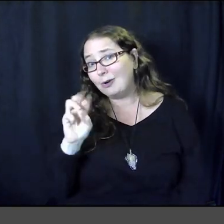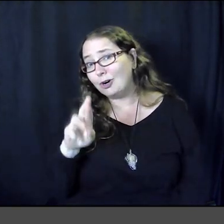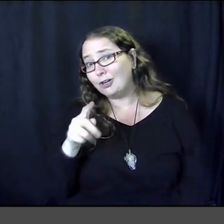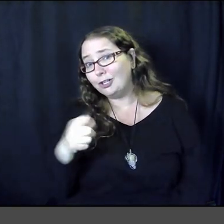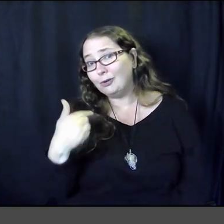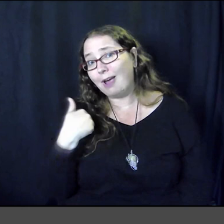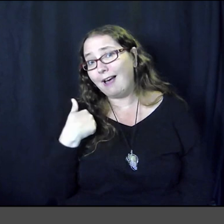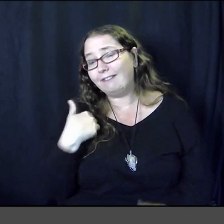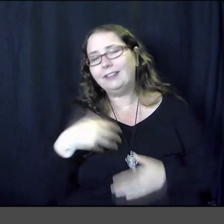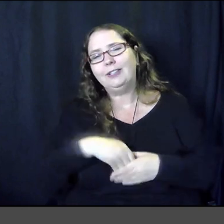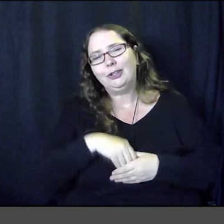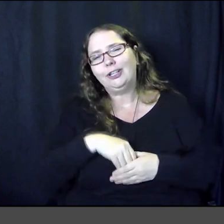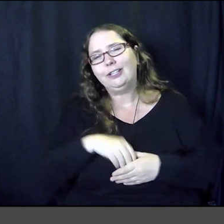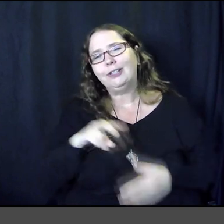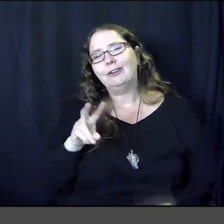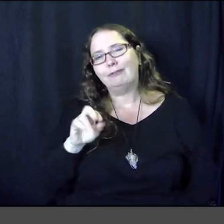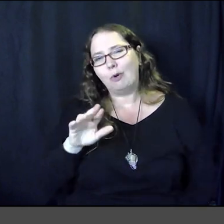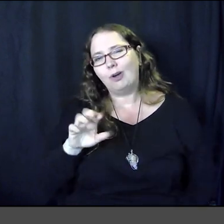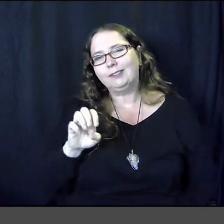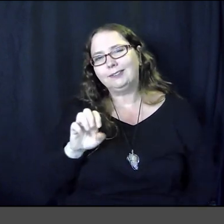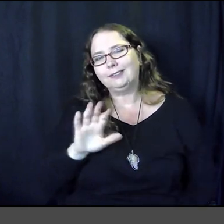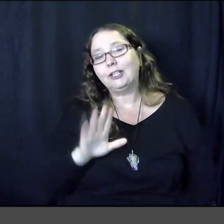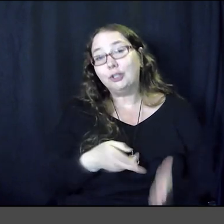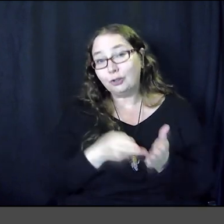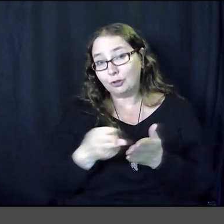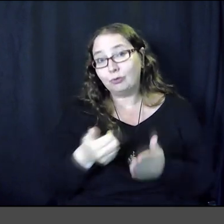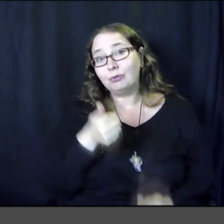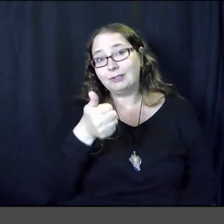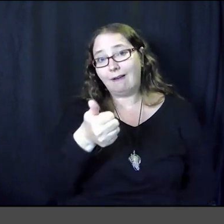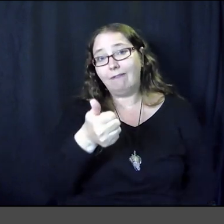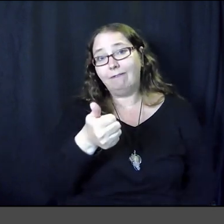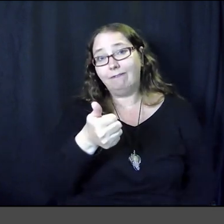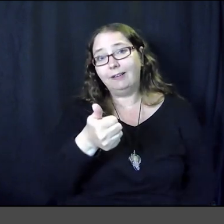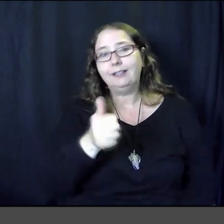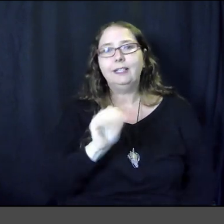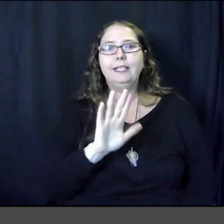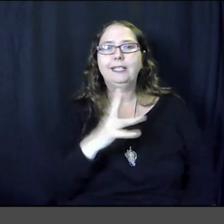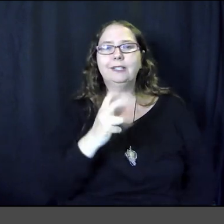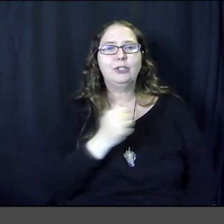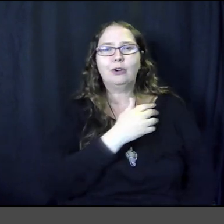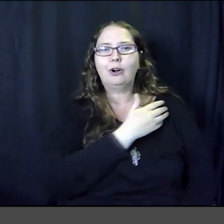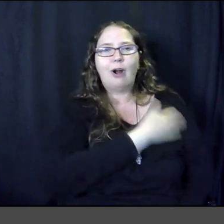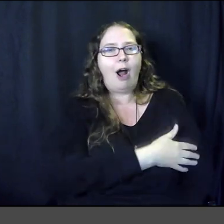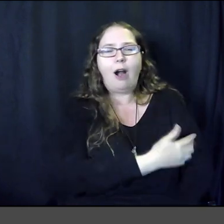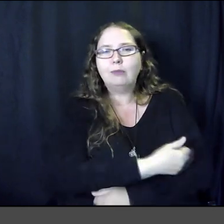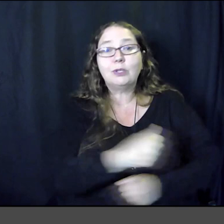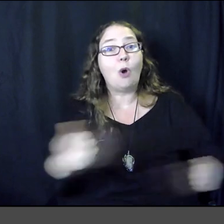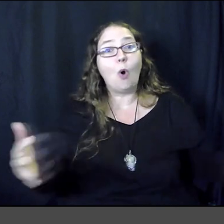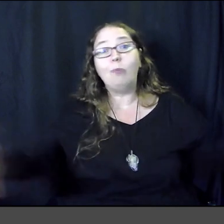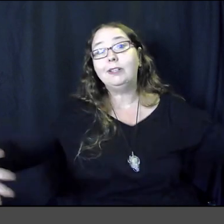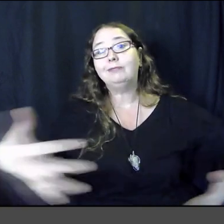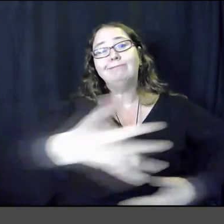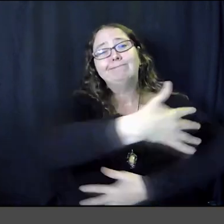IT'S YOUR TRUE SELF, IT'S YOUR OPEN ARMS, IT'S YOUR LIFE.